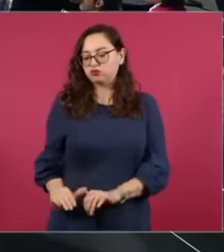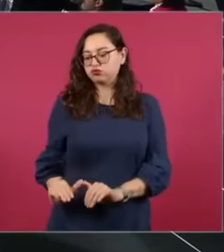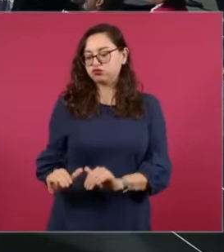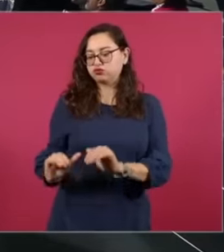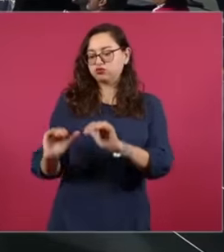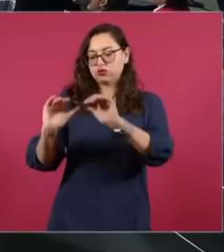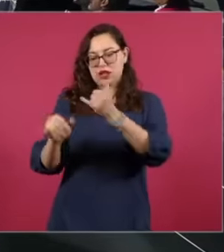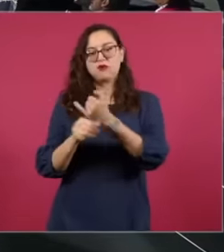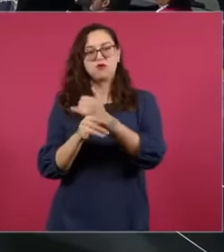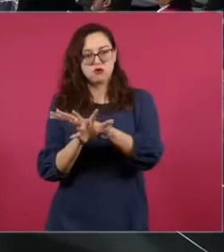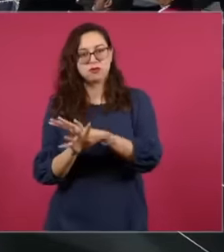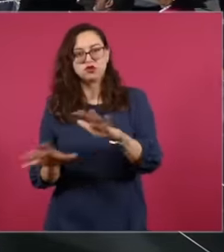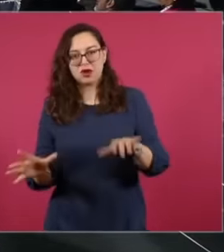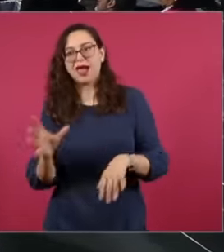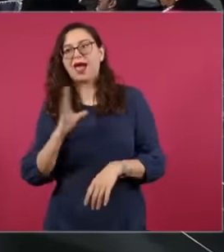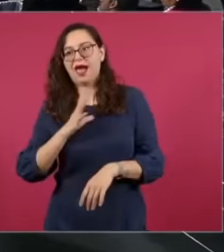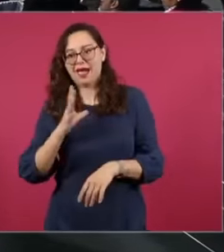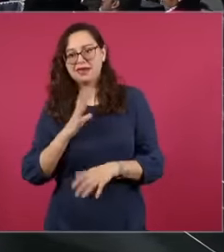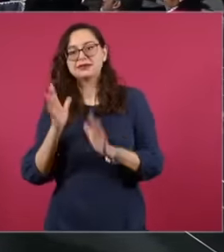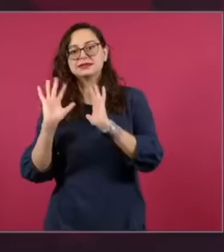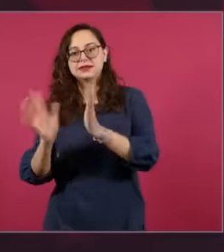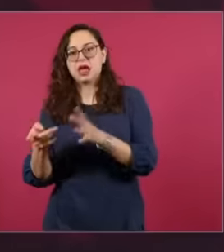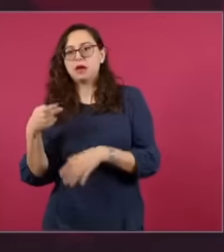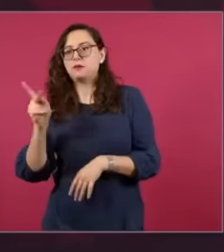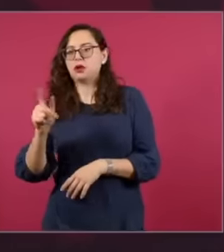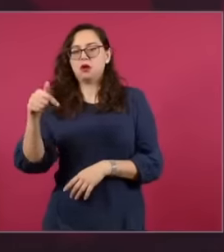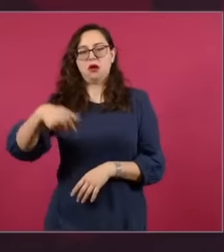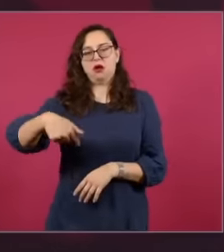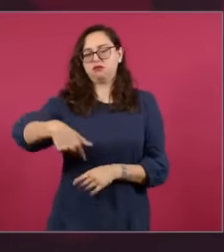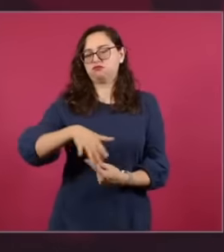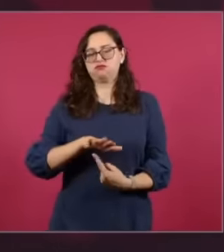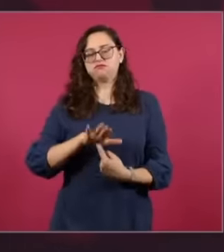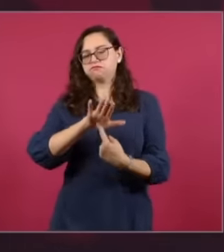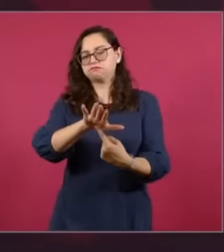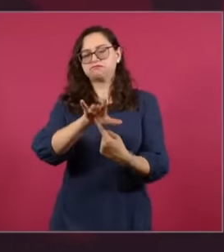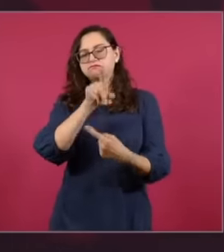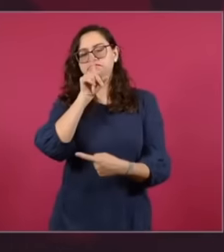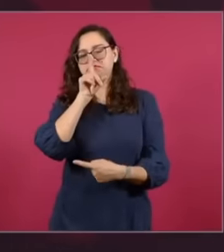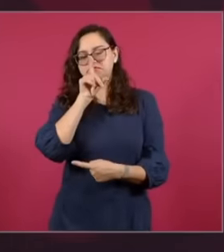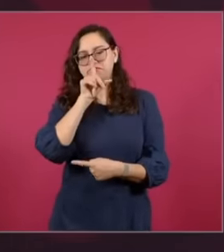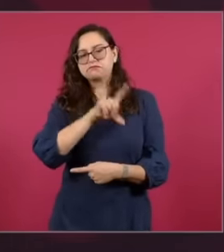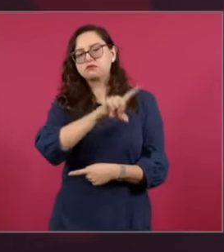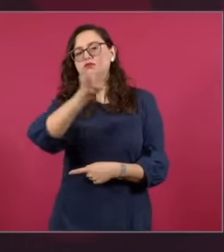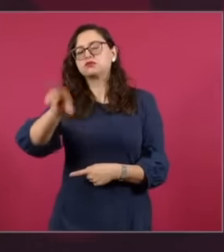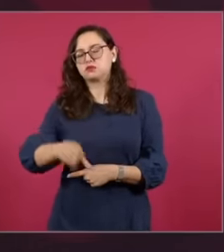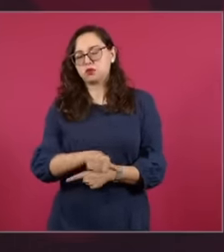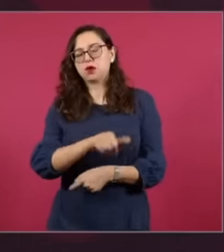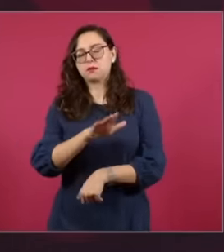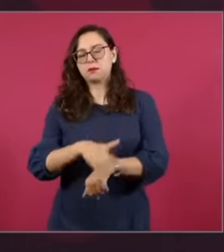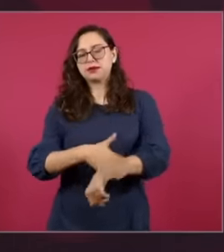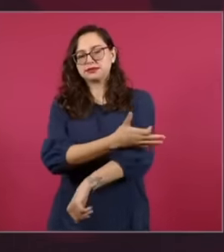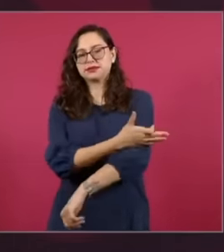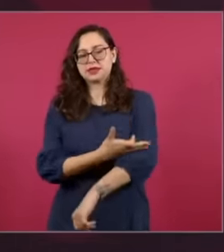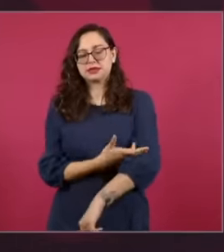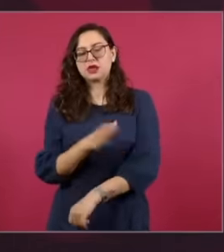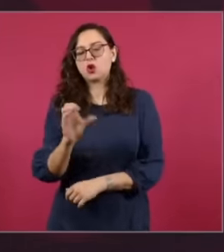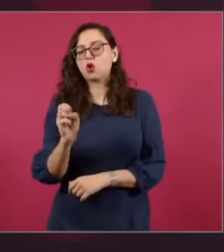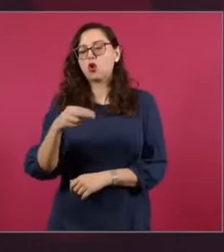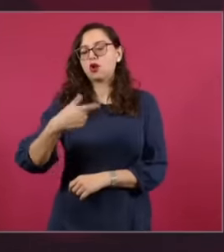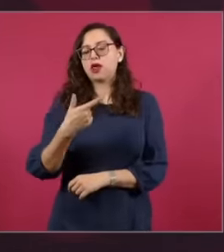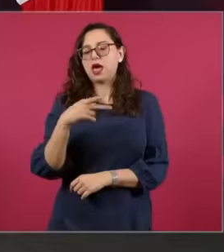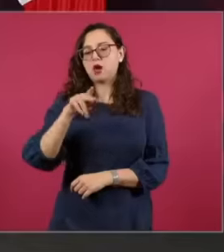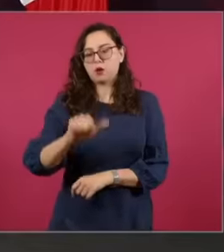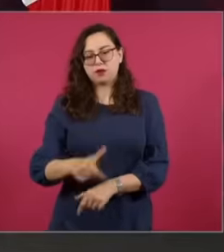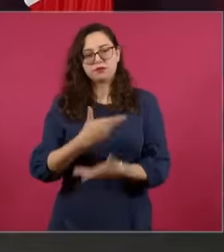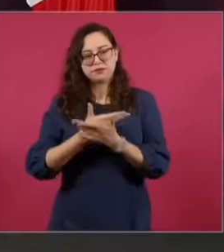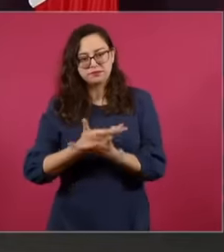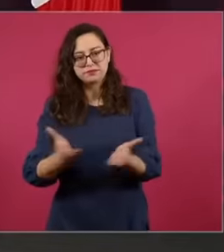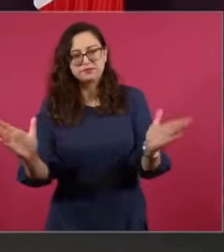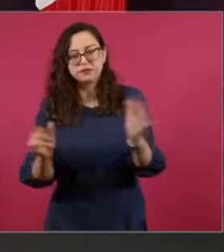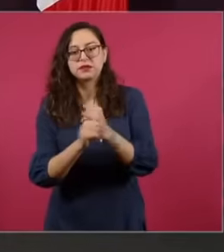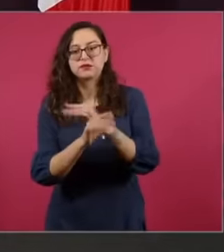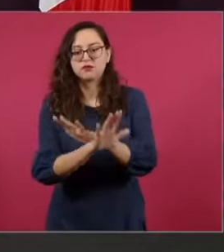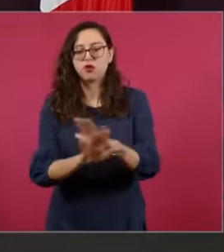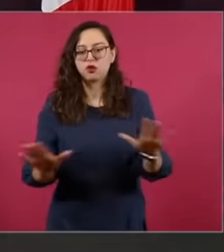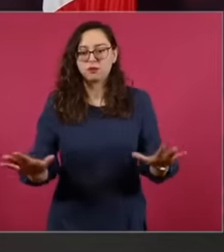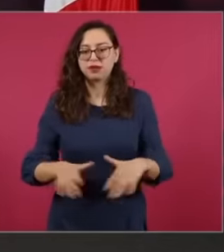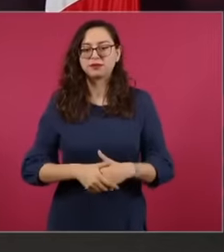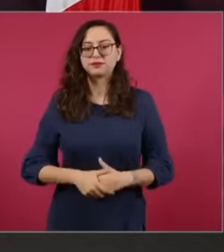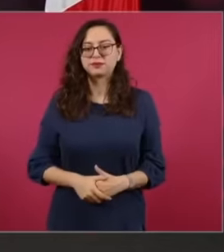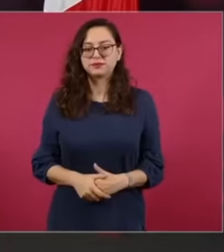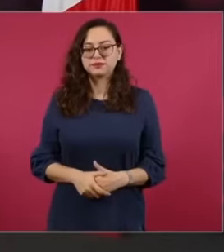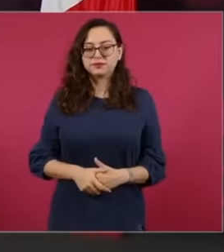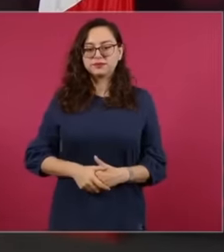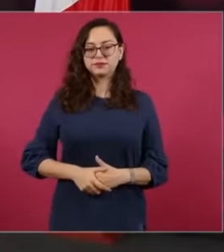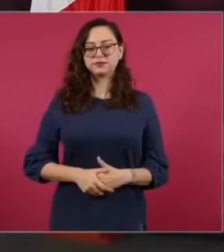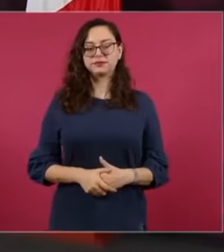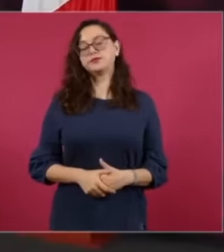a report prepared by the water commission will be delivered and it will be delivered to you, let's go